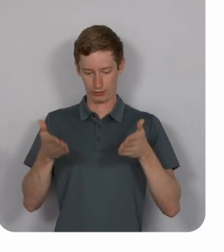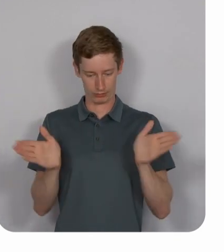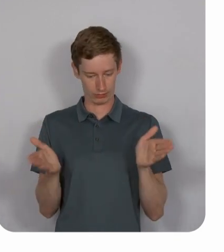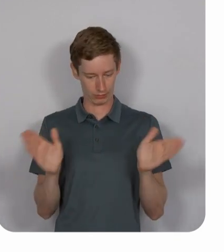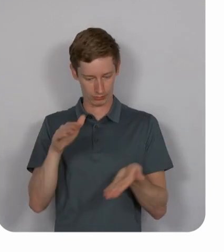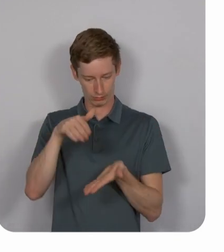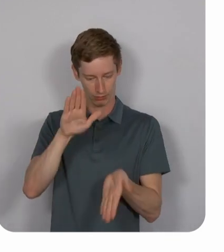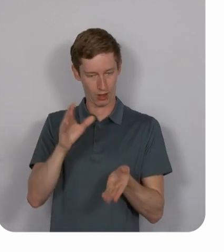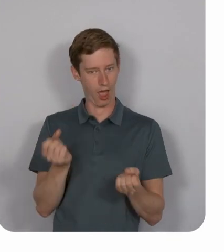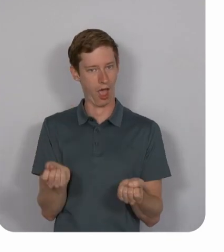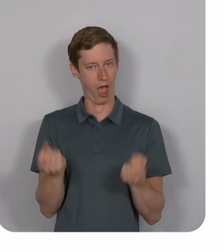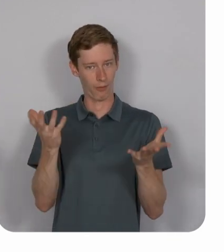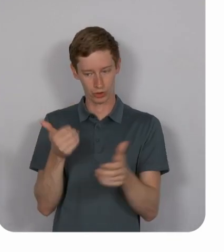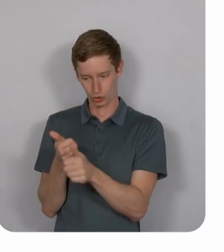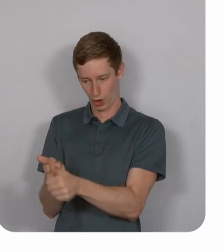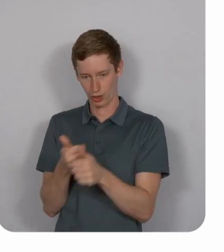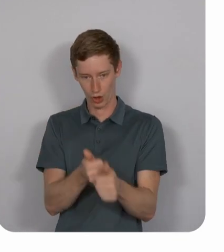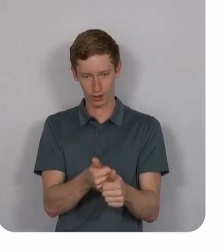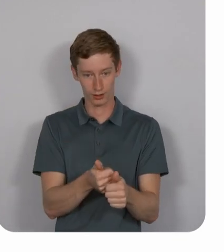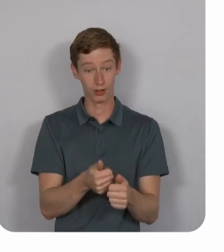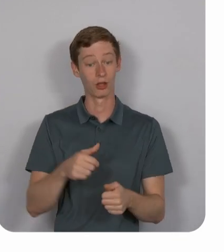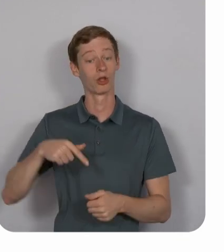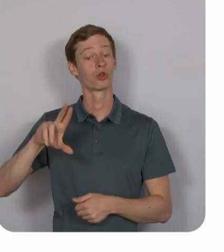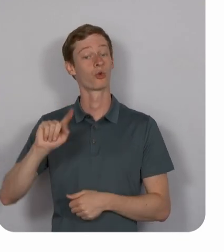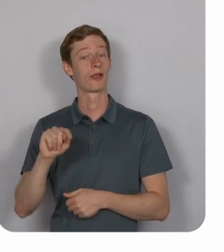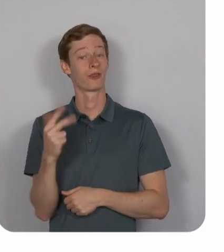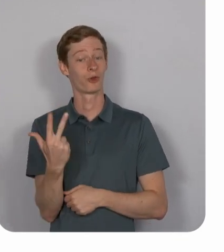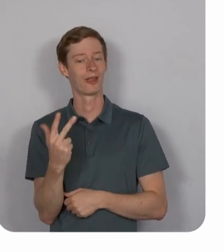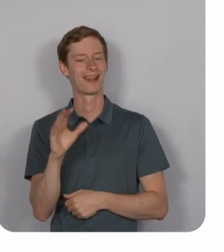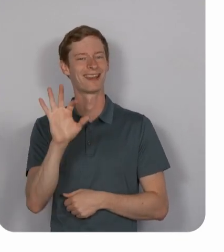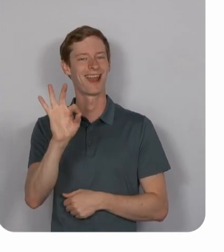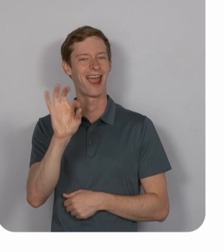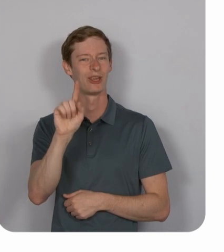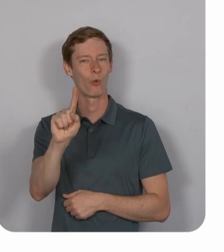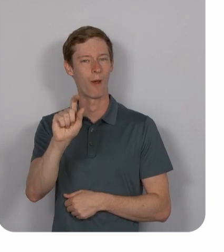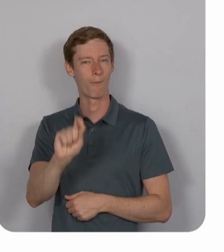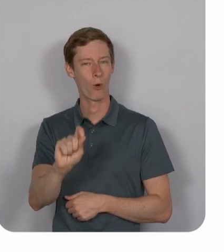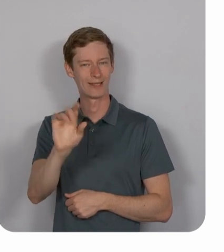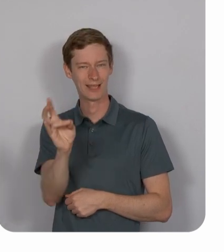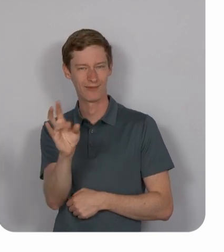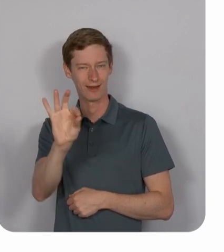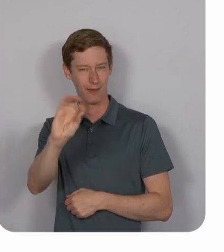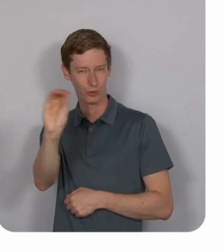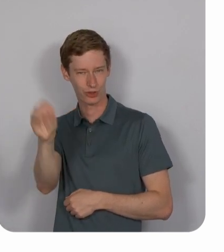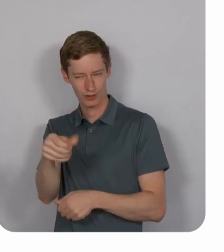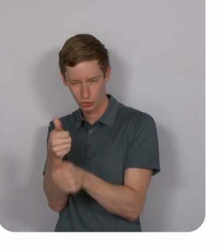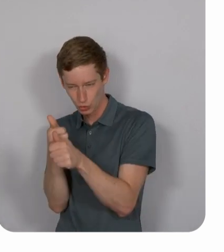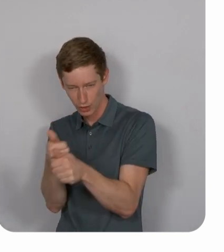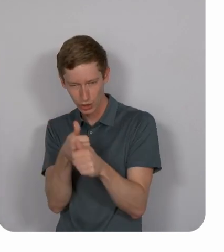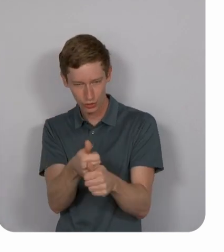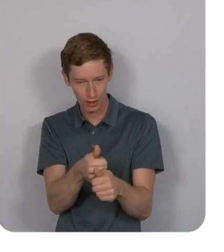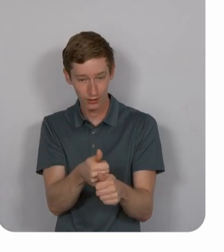Quest 3 can view 91.79% of the space, while Quest 2 can only view 89.69% of the space.